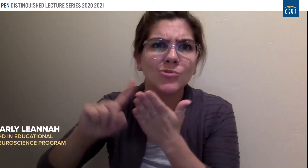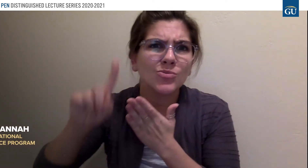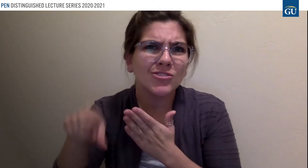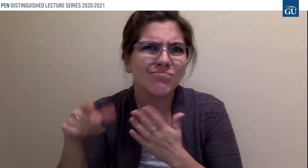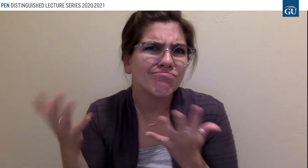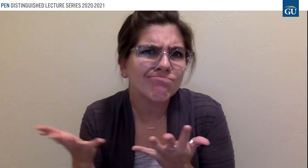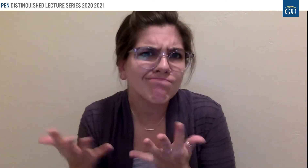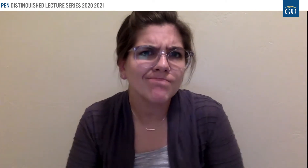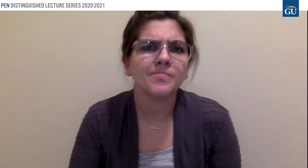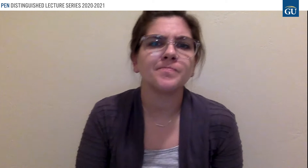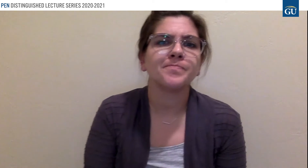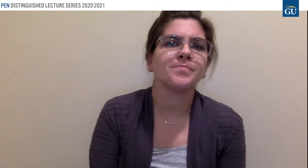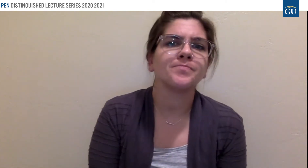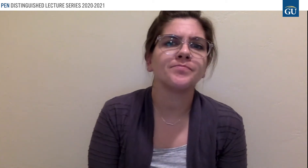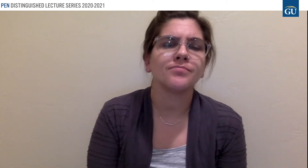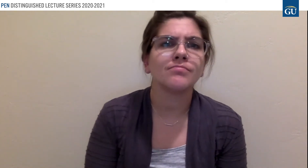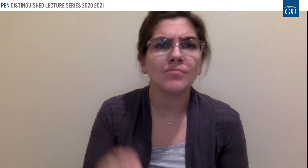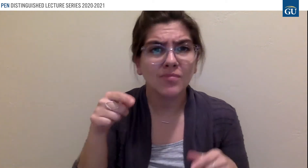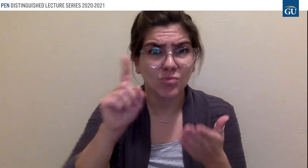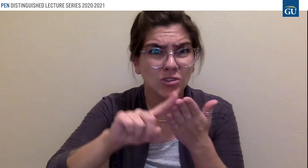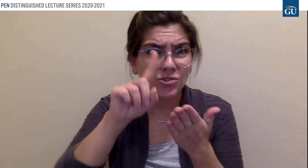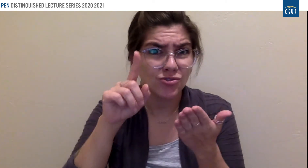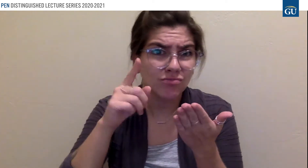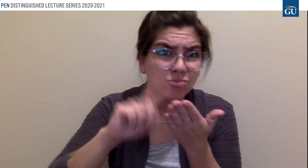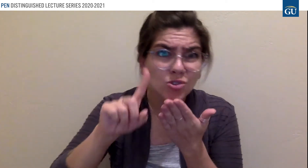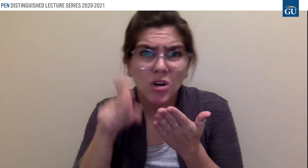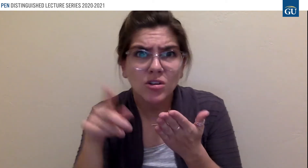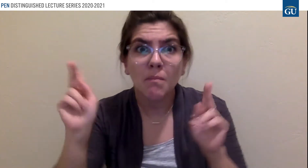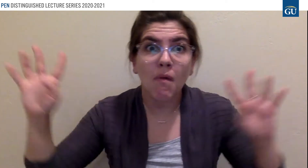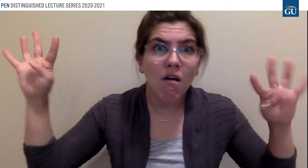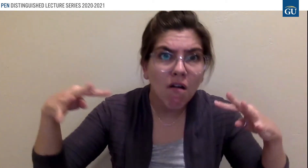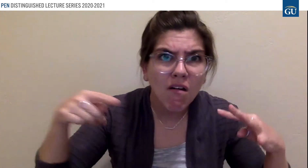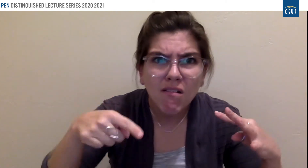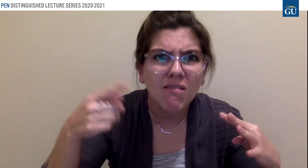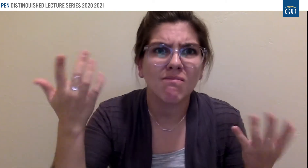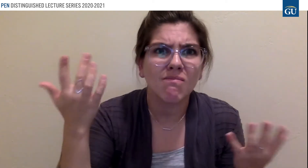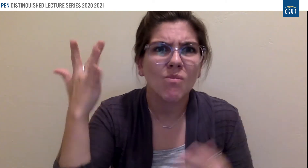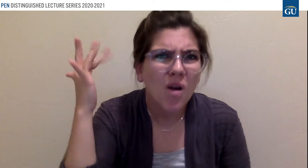What research question do you ask in your research and why has it received scientific attention?